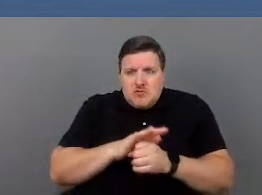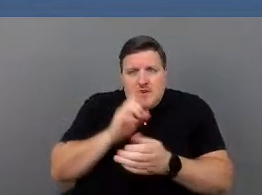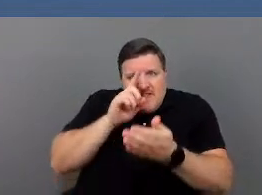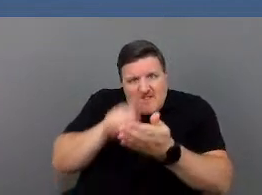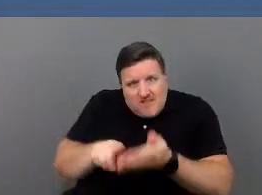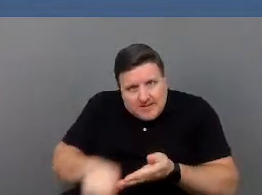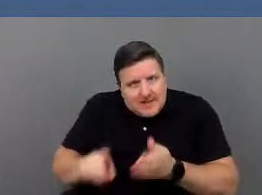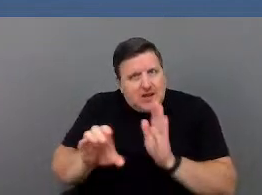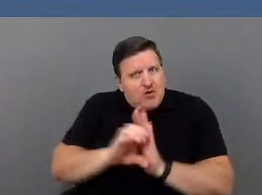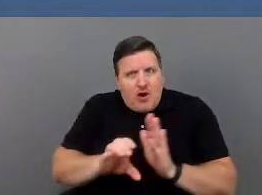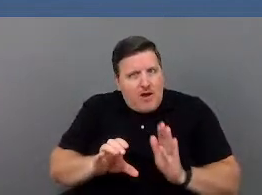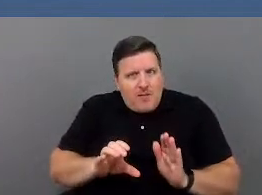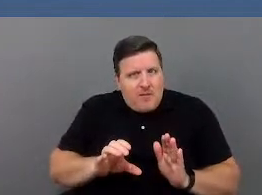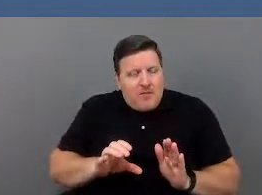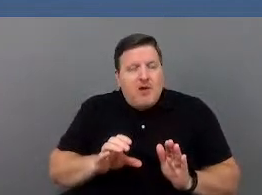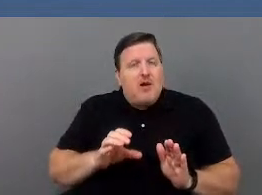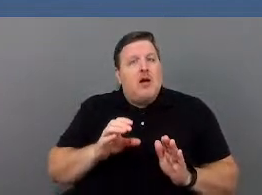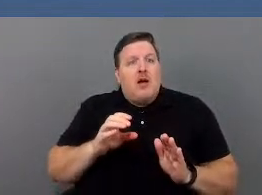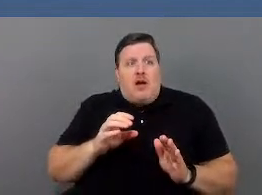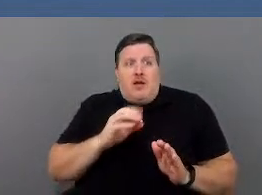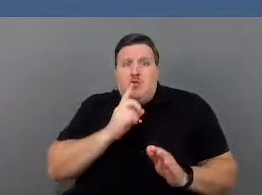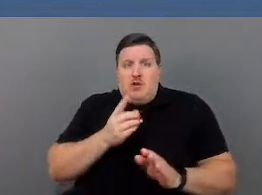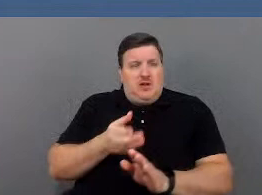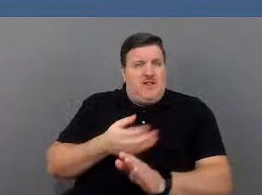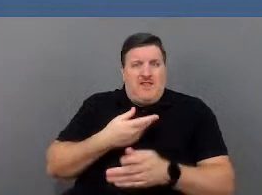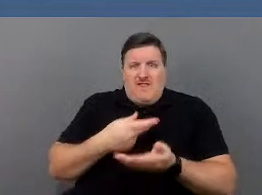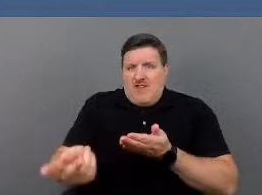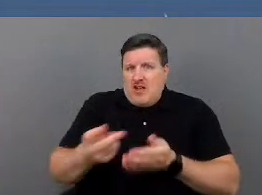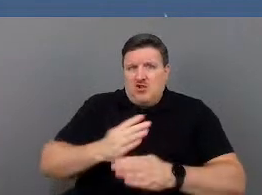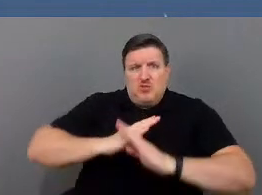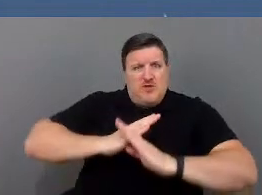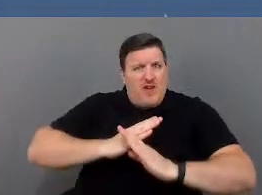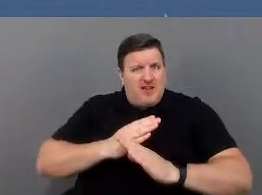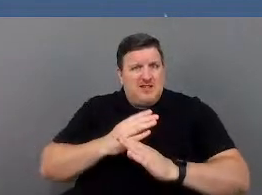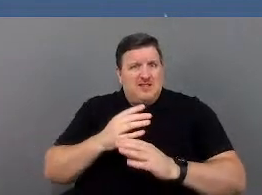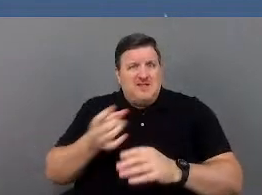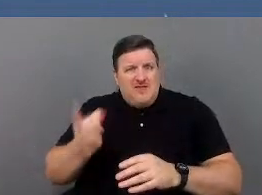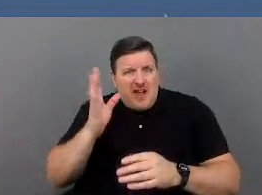TO PREVENT OR REDUCE VIOLENCE IN THE CITY, IN FACT, POLICE HAVE BEEN A MAJOR CAUSE OF VIOLENCE IN THE CITY